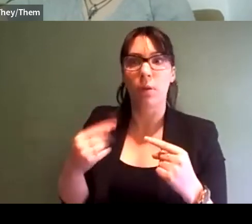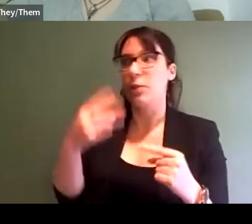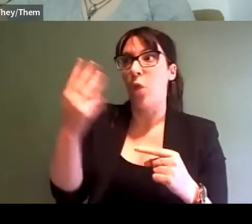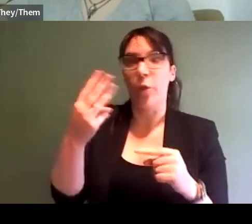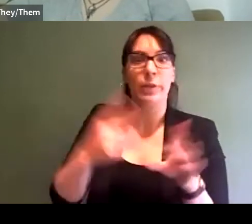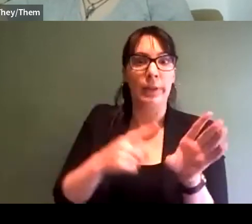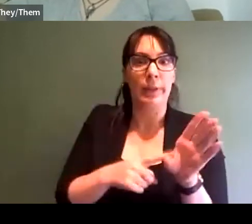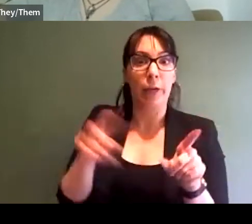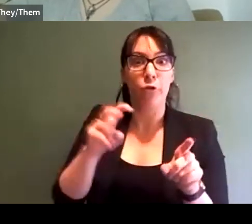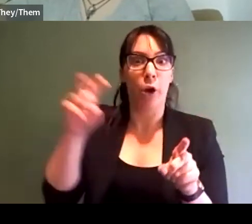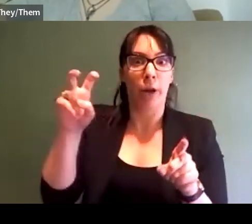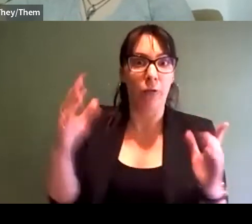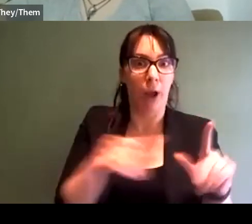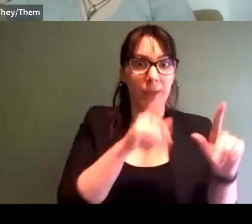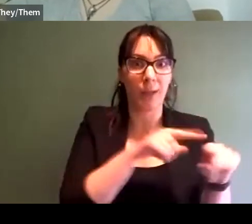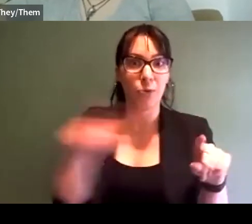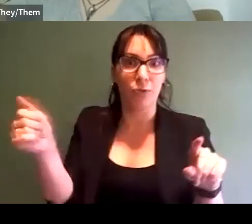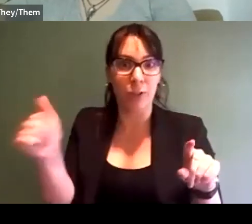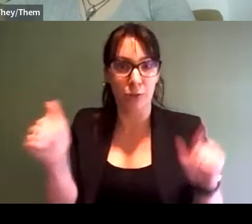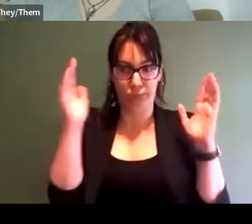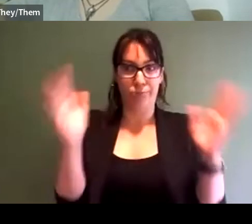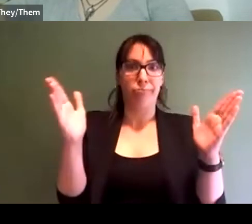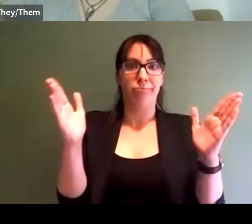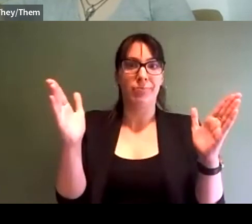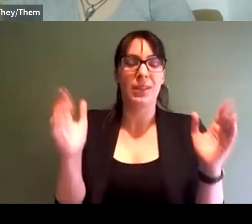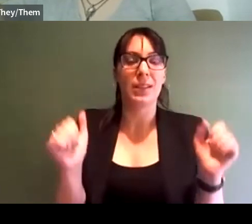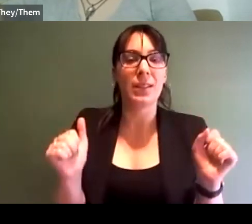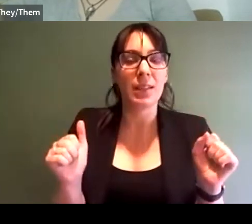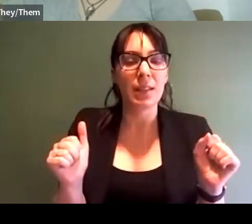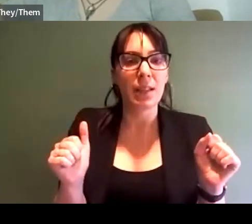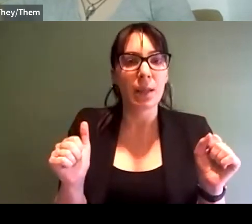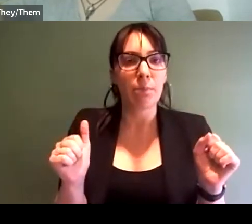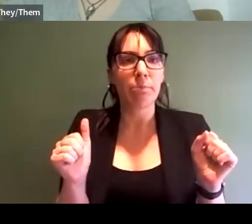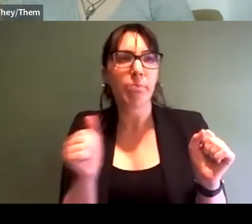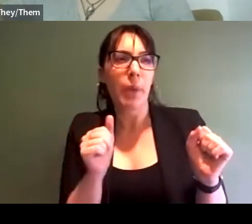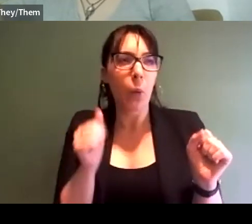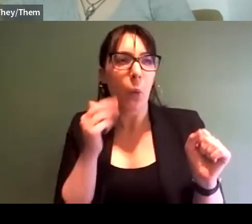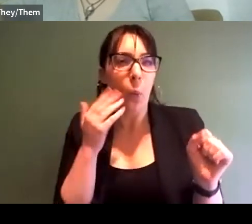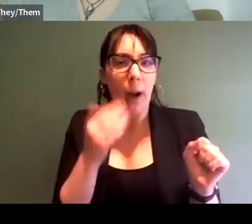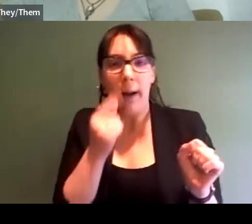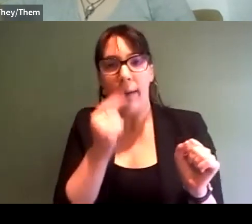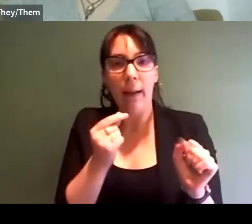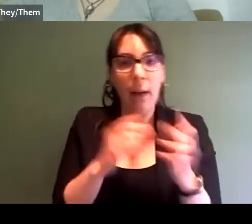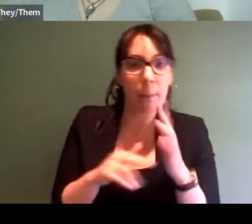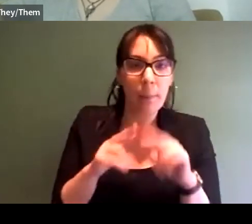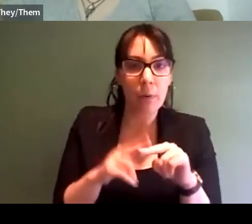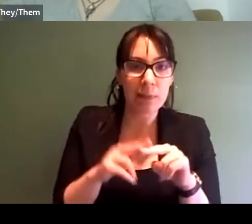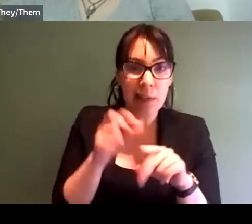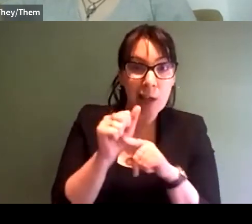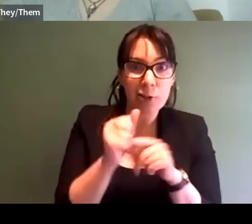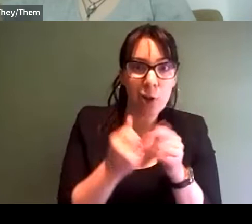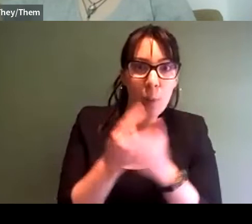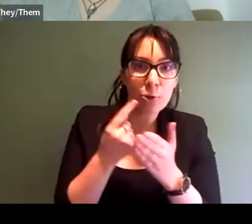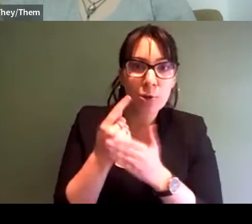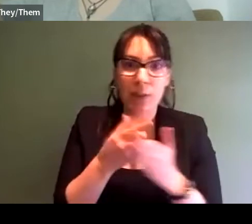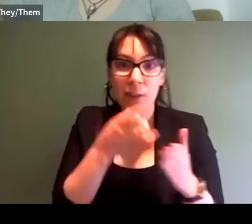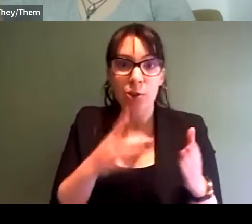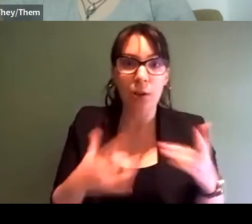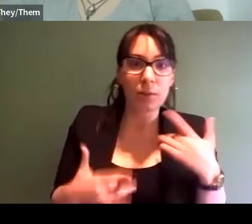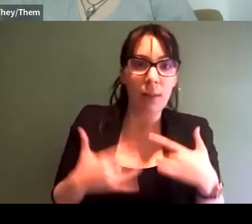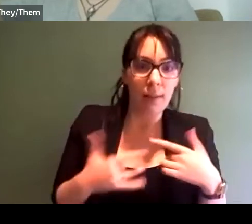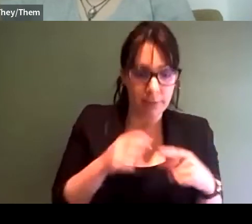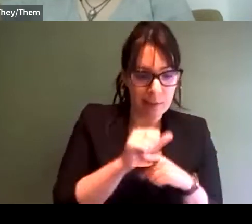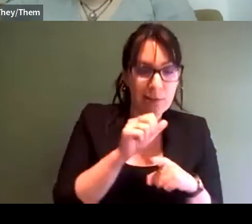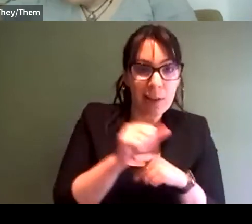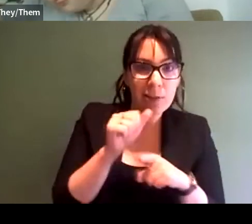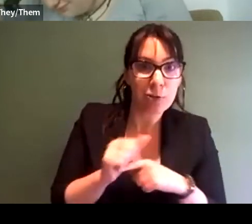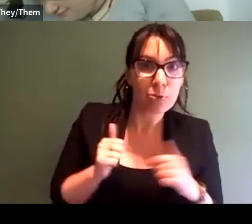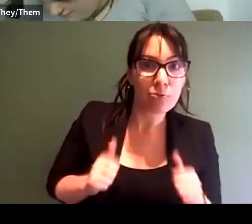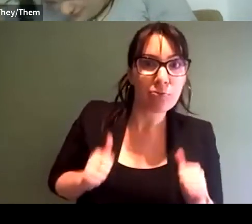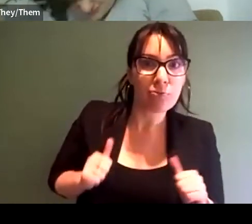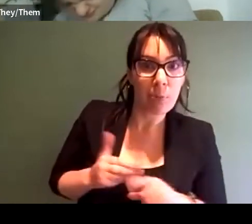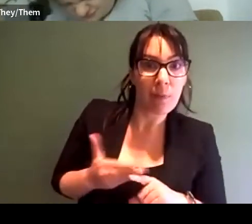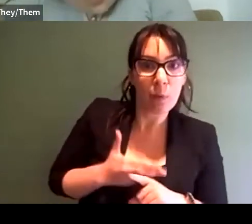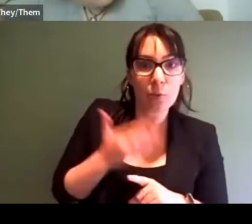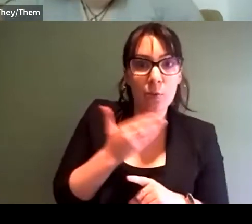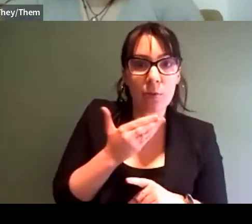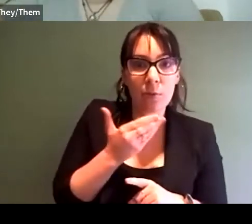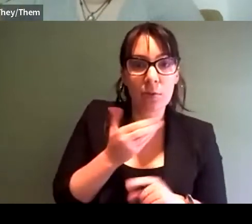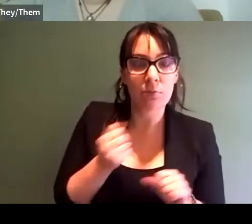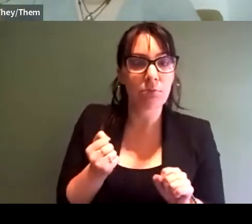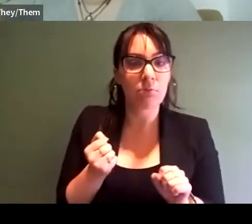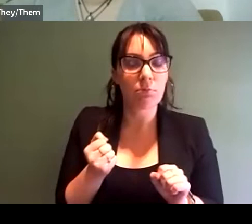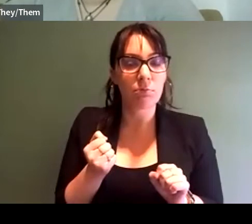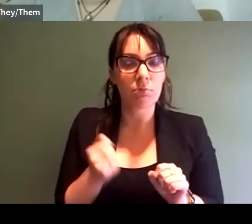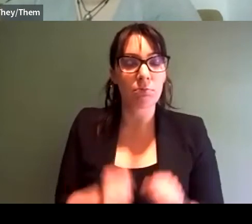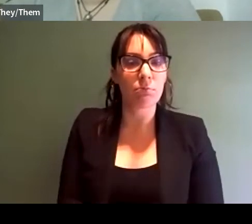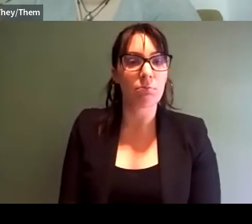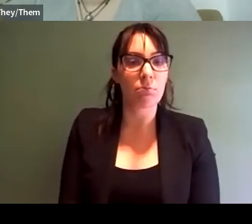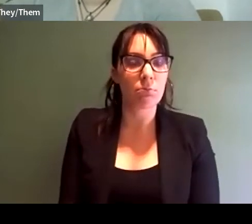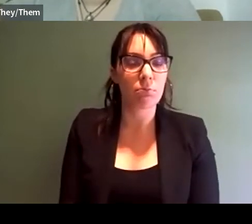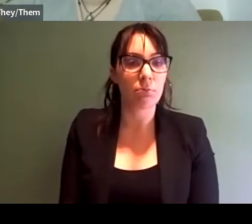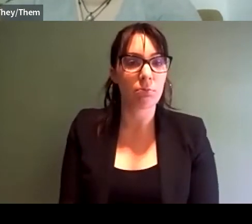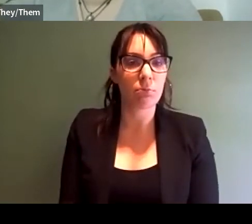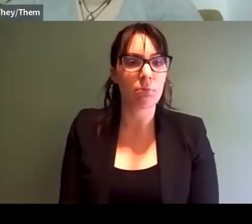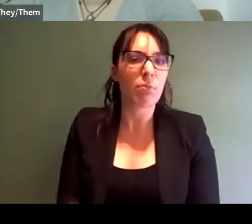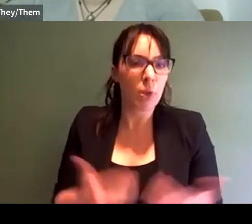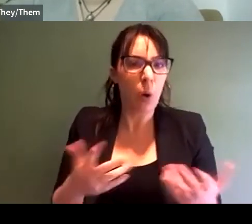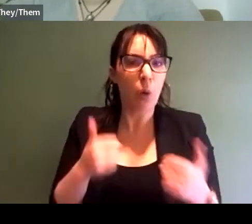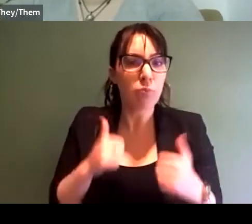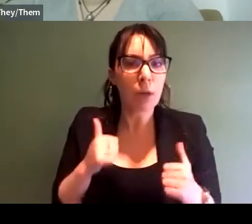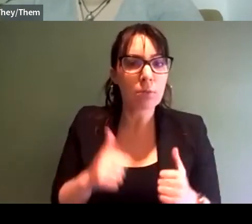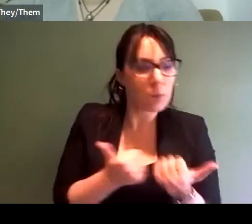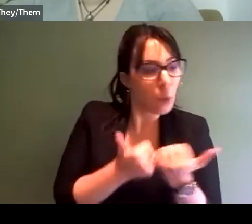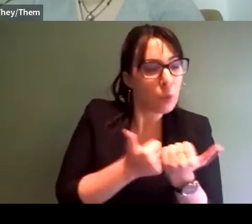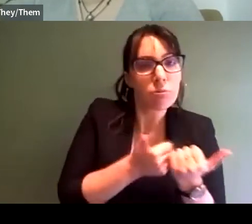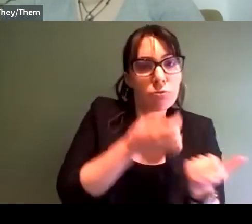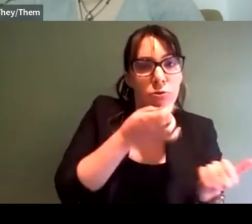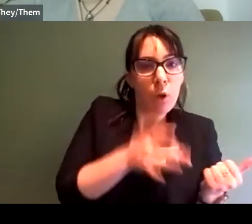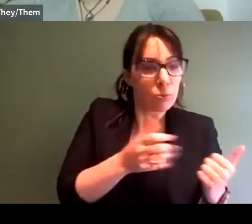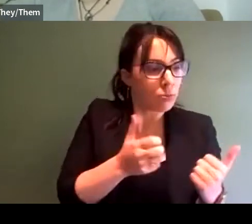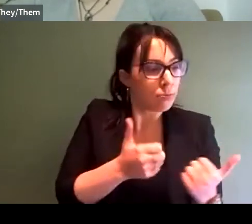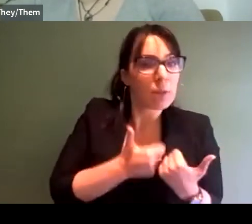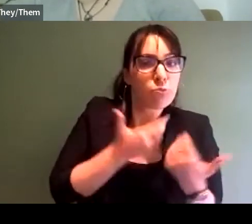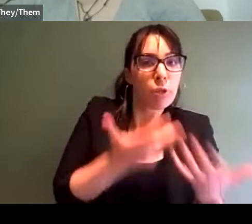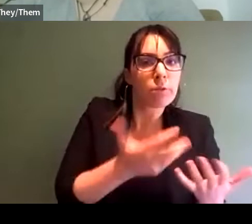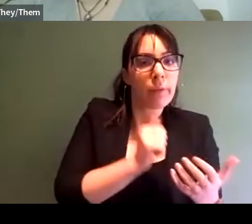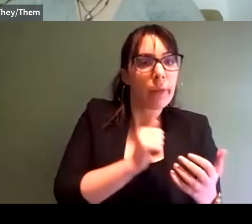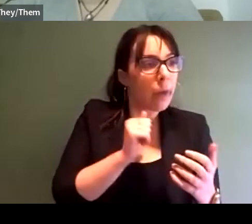Your journey begins and form so much so what are some of the little opportunities in a child's life that you think, and that would mean something to you for parents to support their child to express that to you, and those sorts of things.